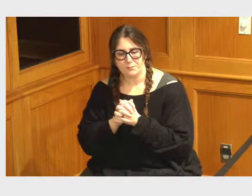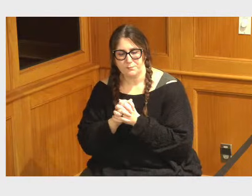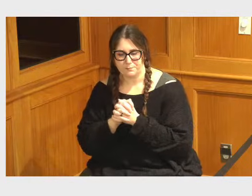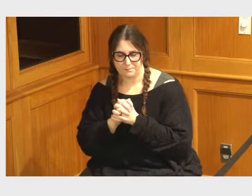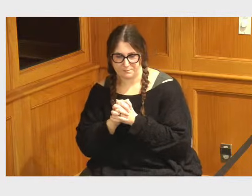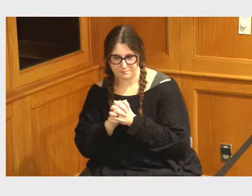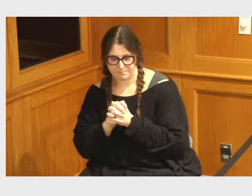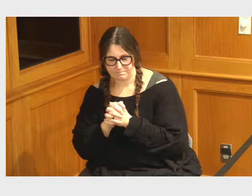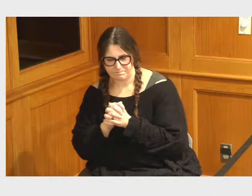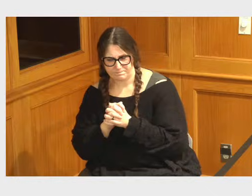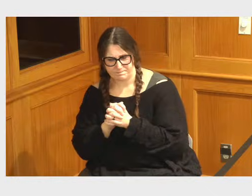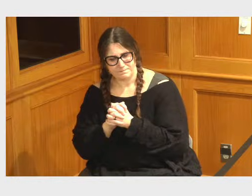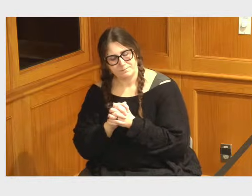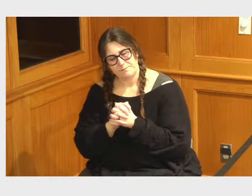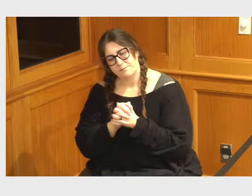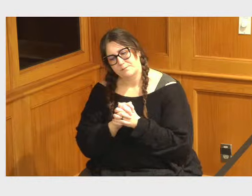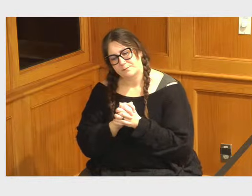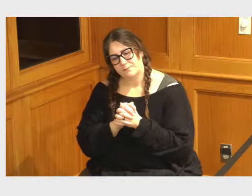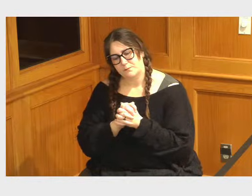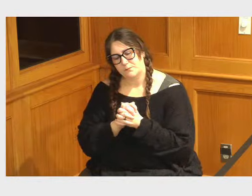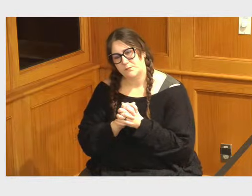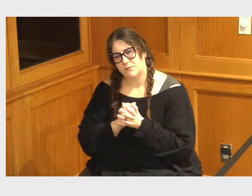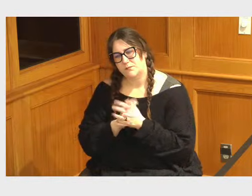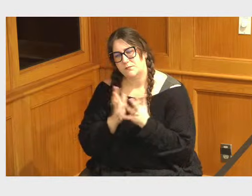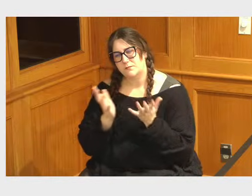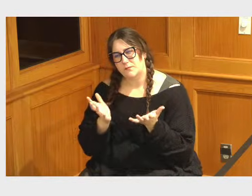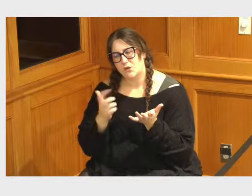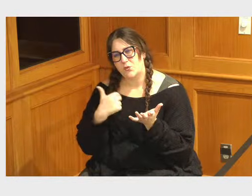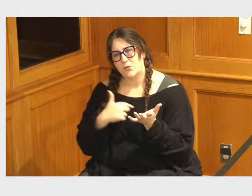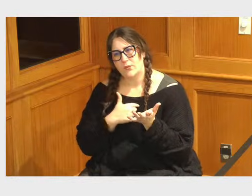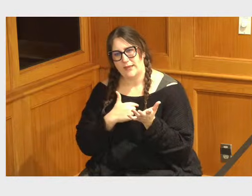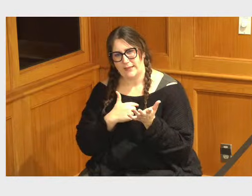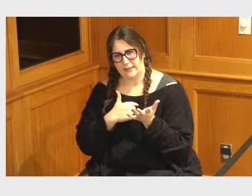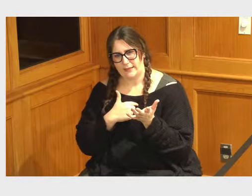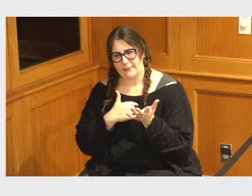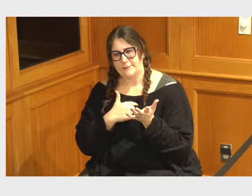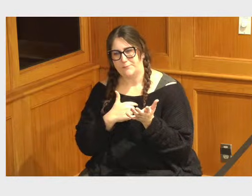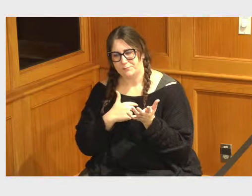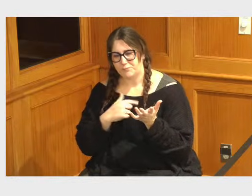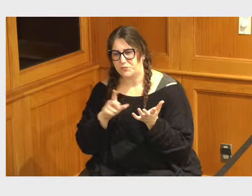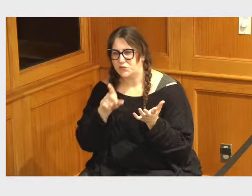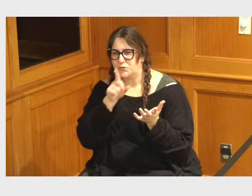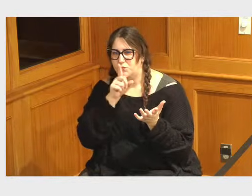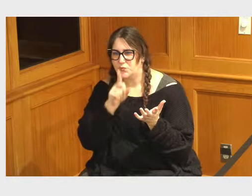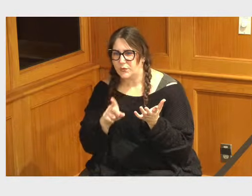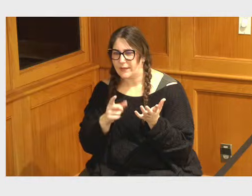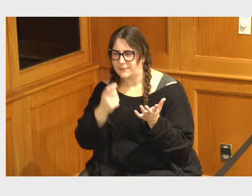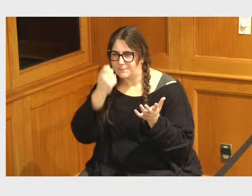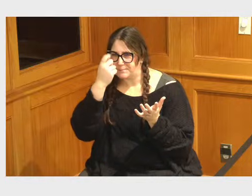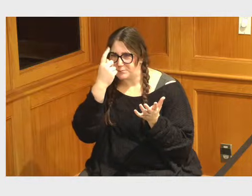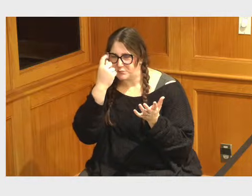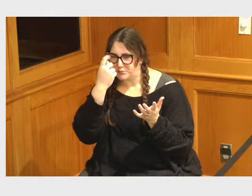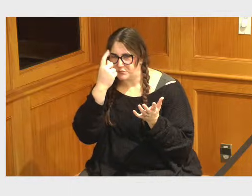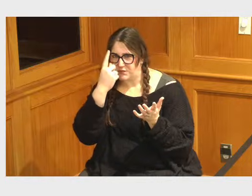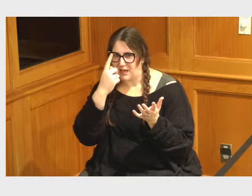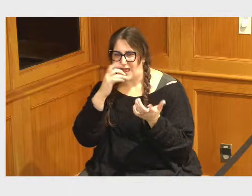we've had a real sense of a difference about how we need to operate between [snorts] gap